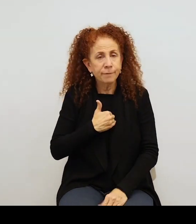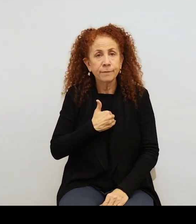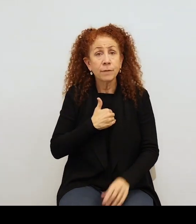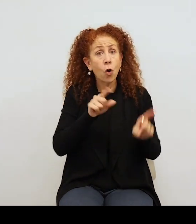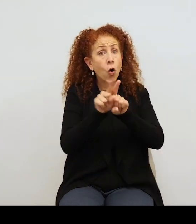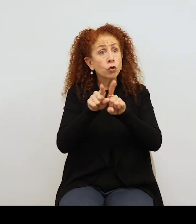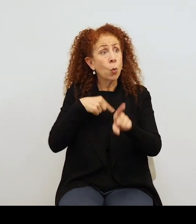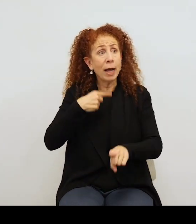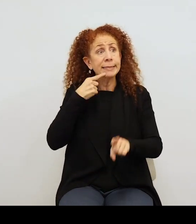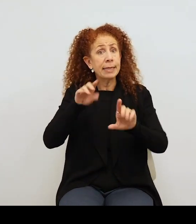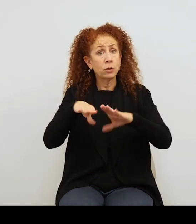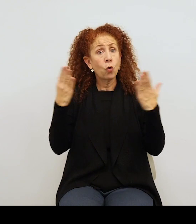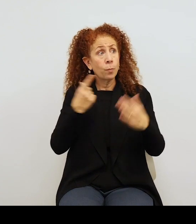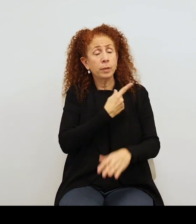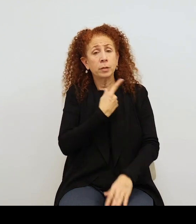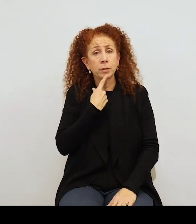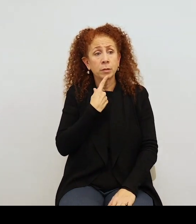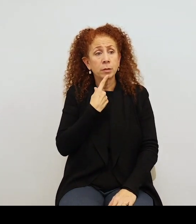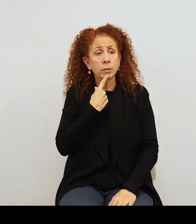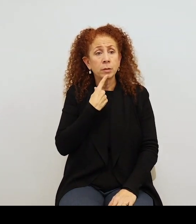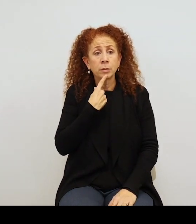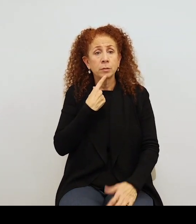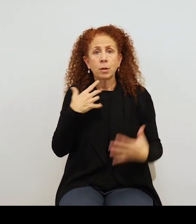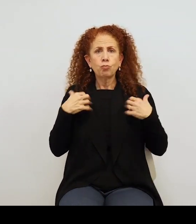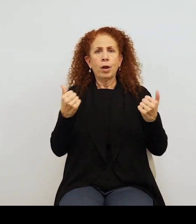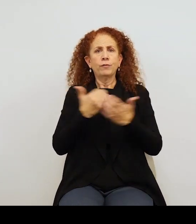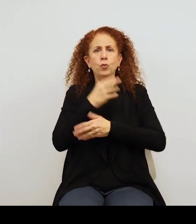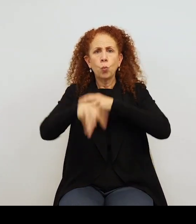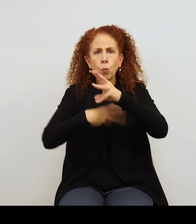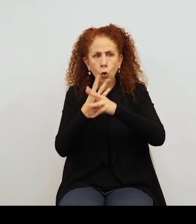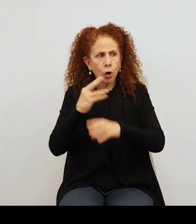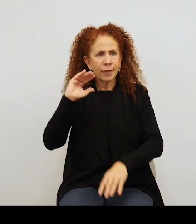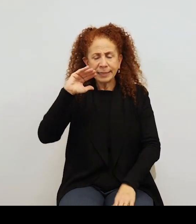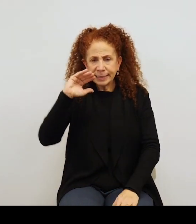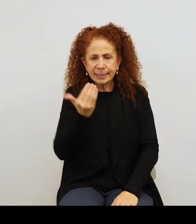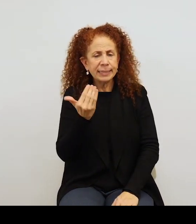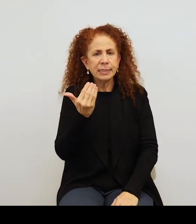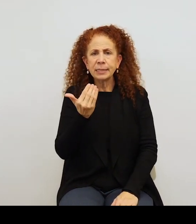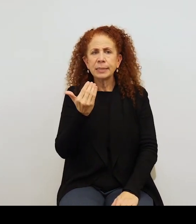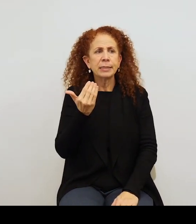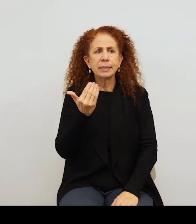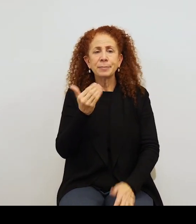Even in the brave new world that seemed very sanitized, happy,